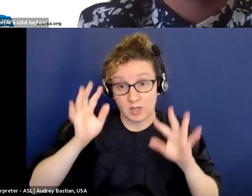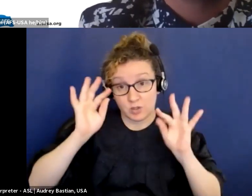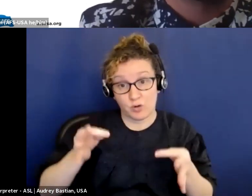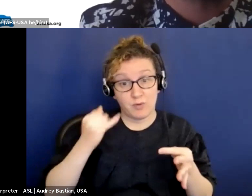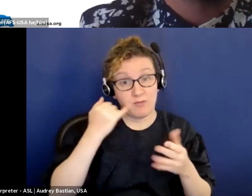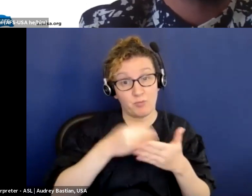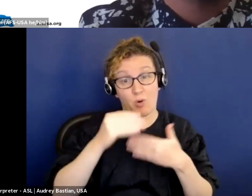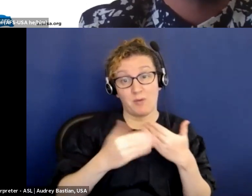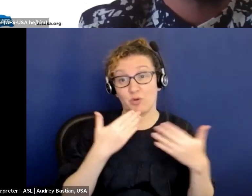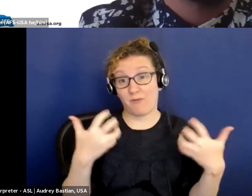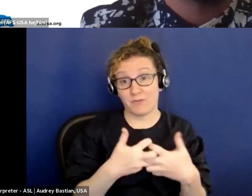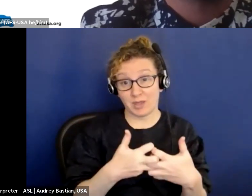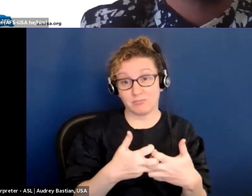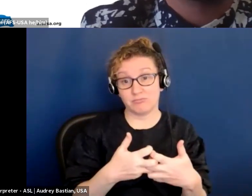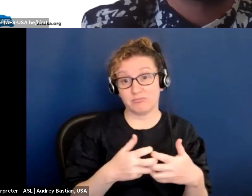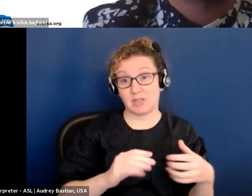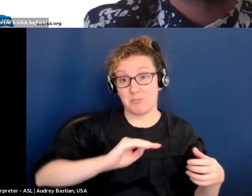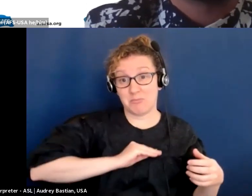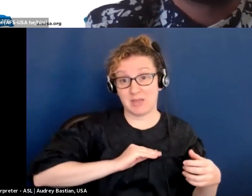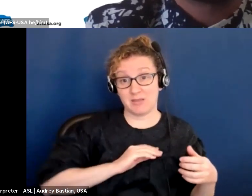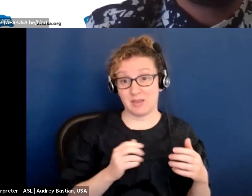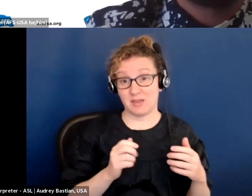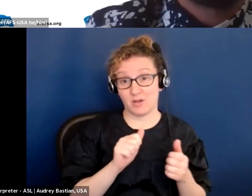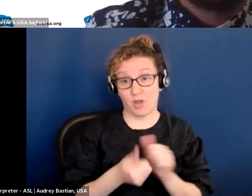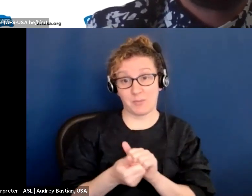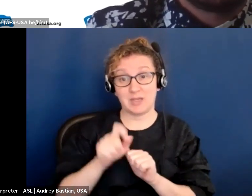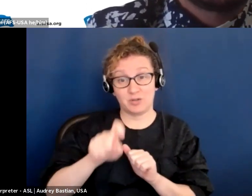good fit and could meet the accommodation need for the student.